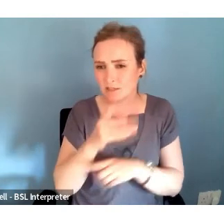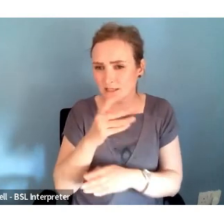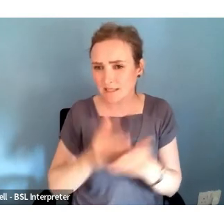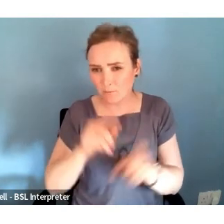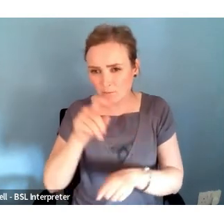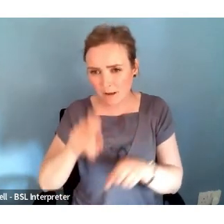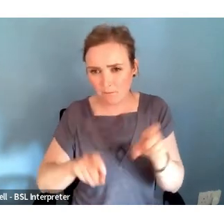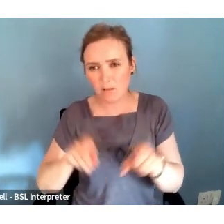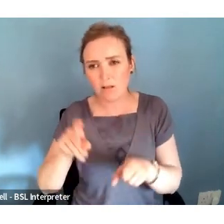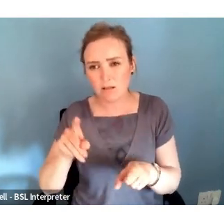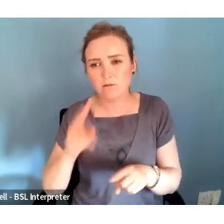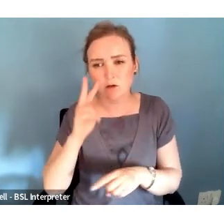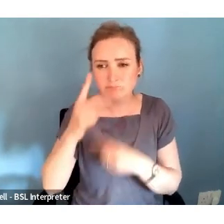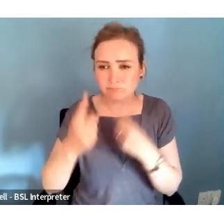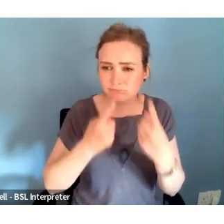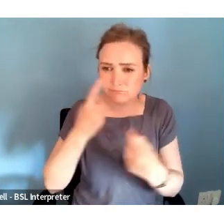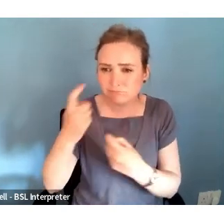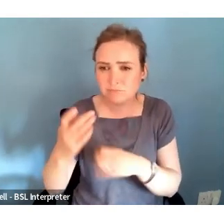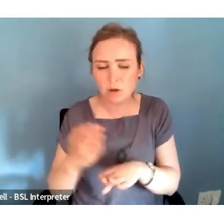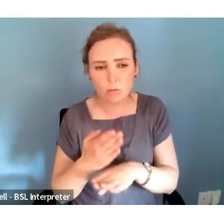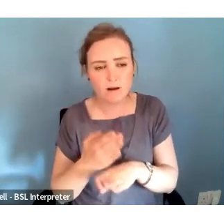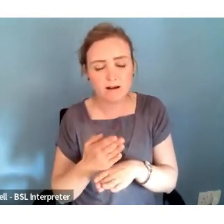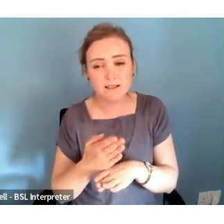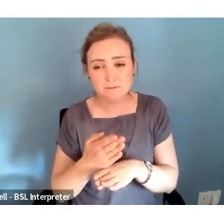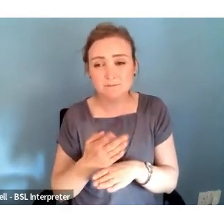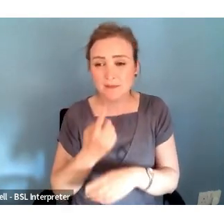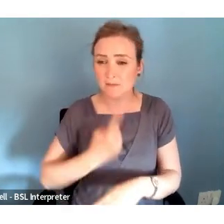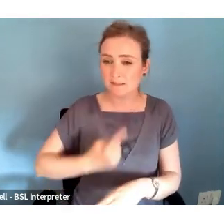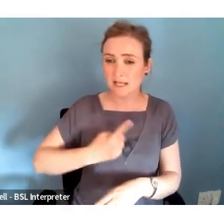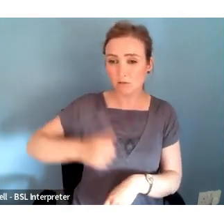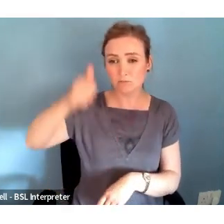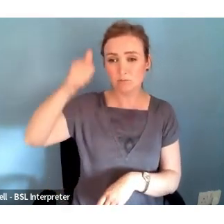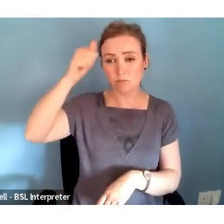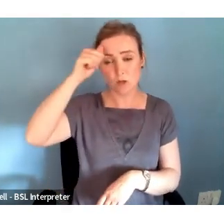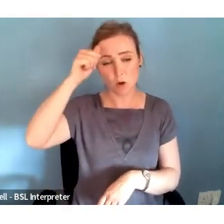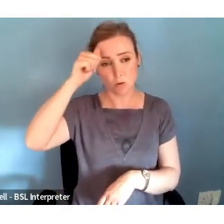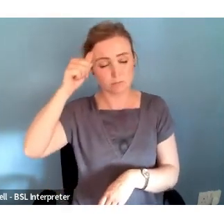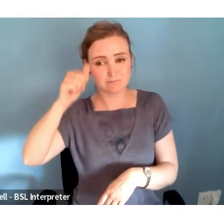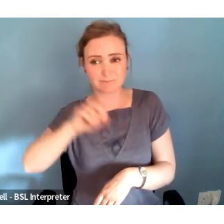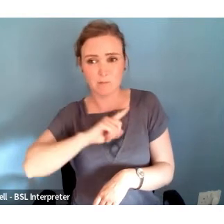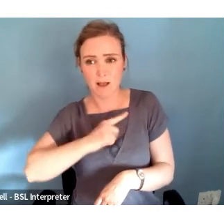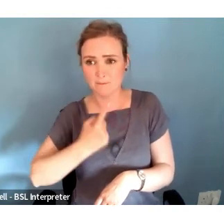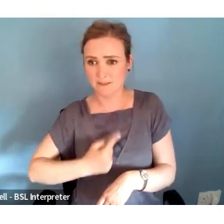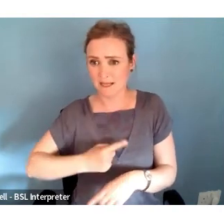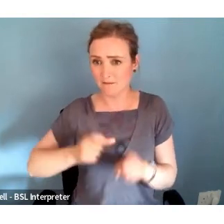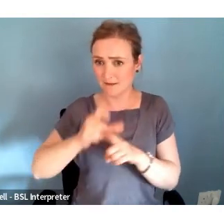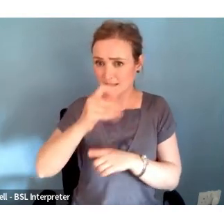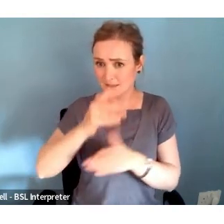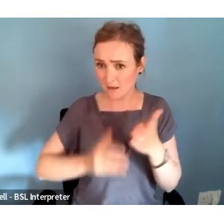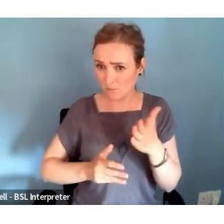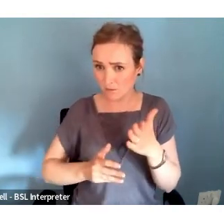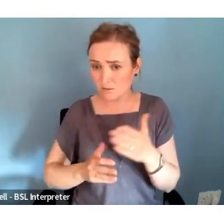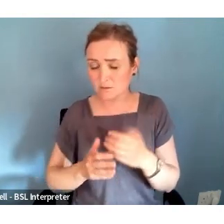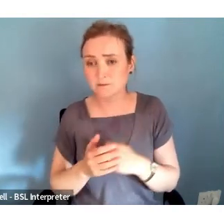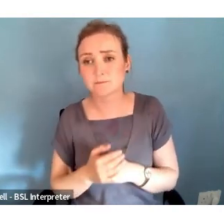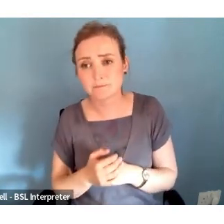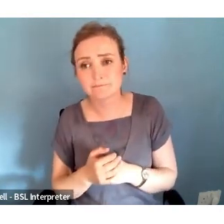and they have lived experience of disability themselves. All of the services designed and delivered by disabled people. I